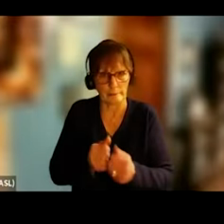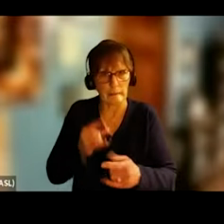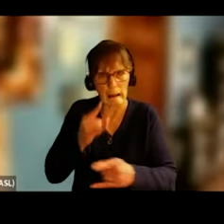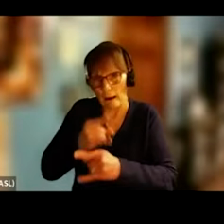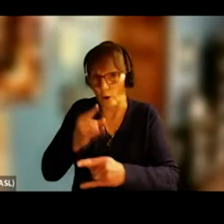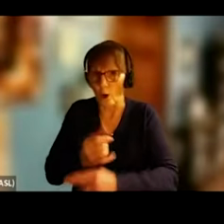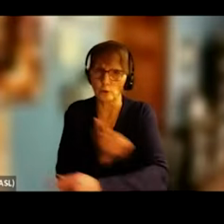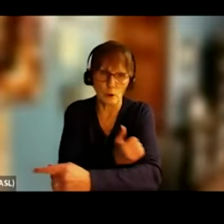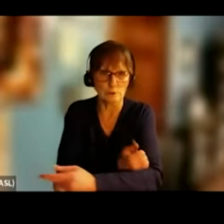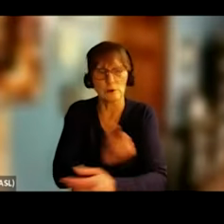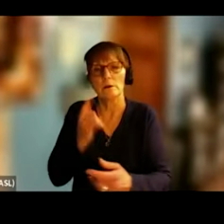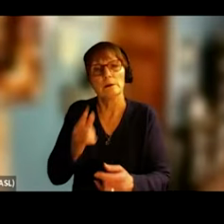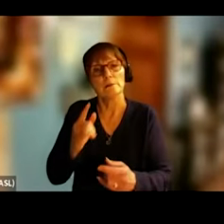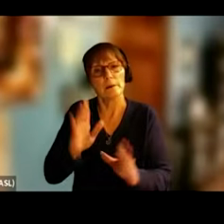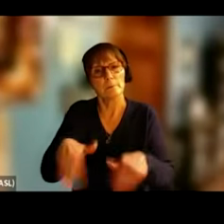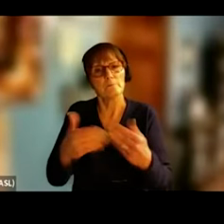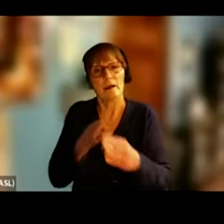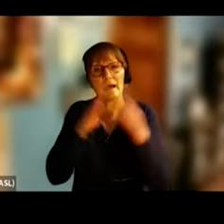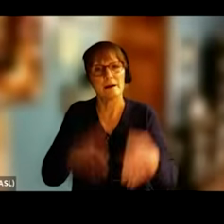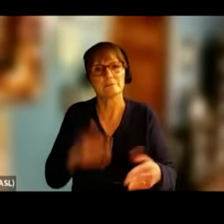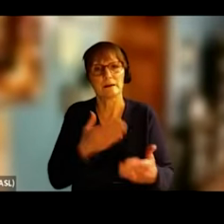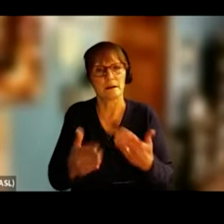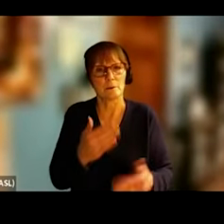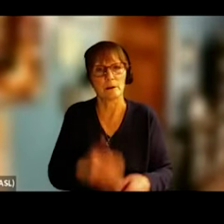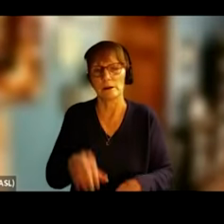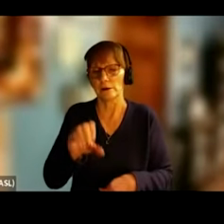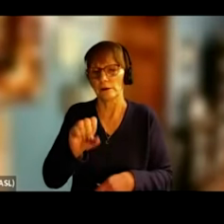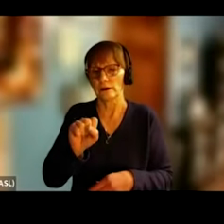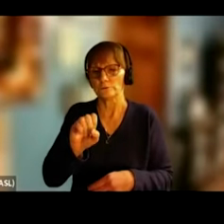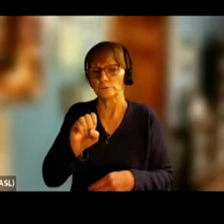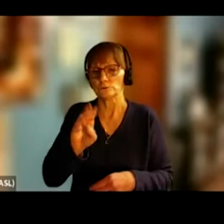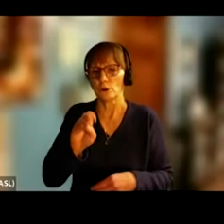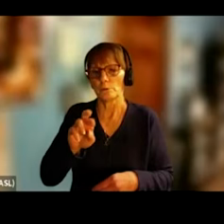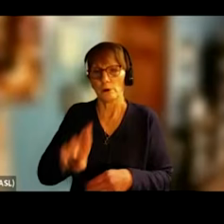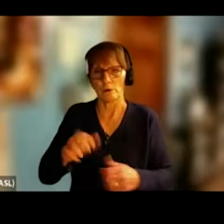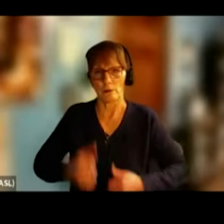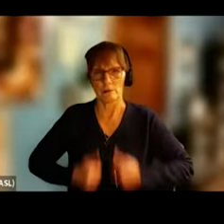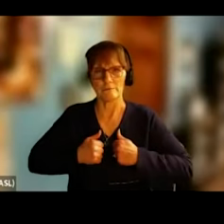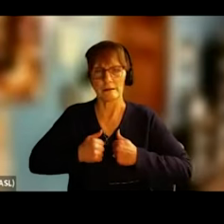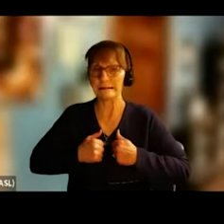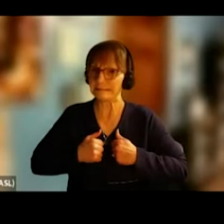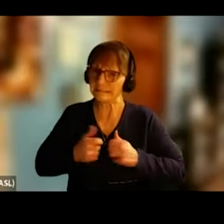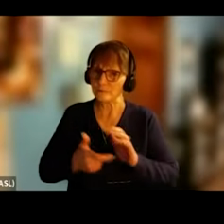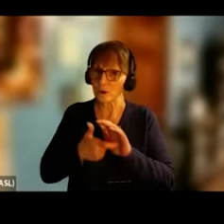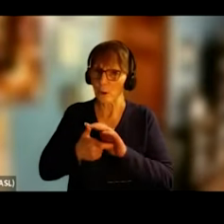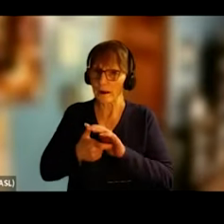and provides housing. Sober Living requires abstinence. What is hard is that for many people